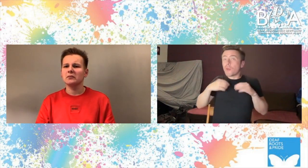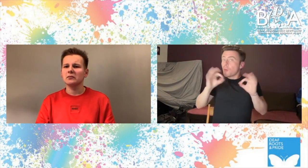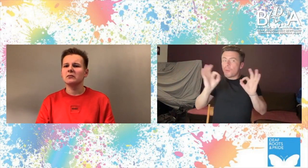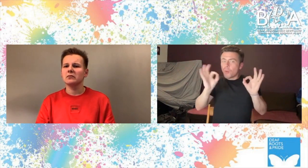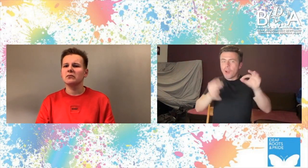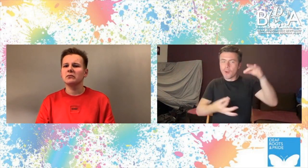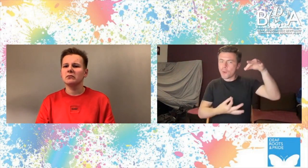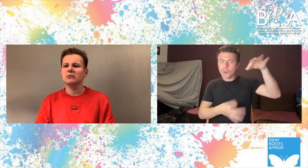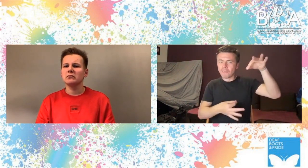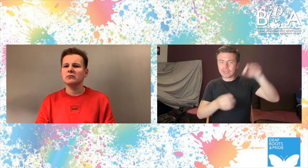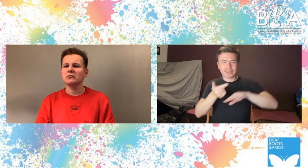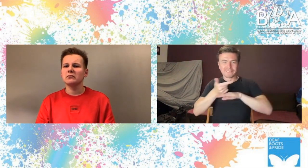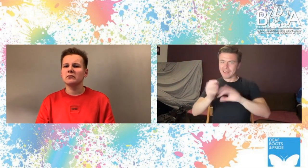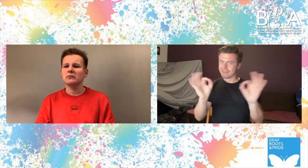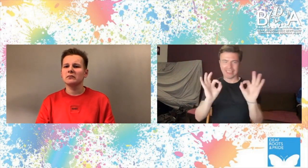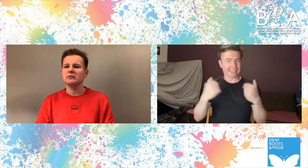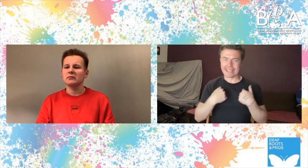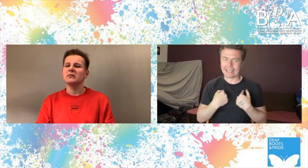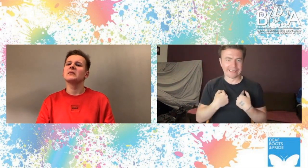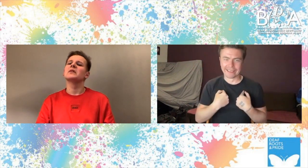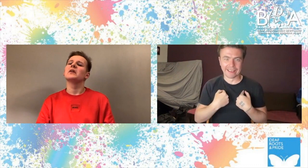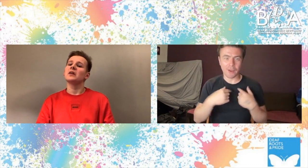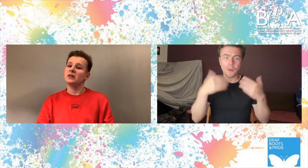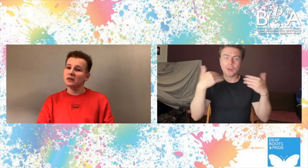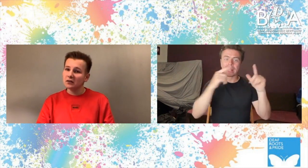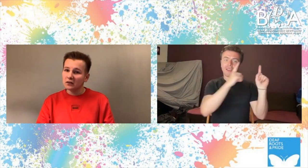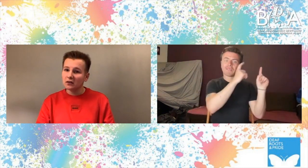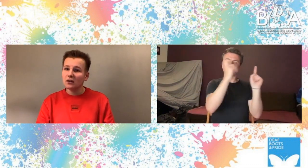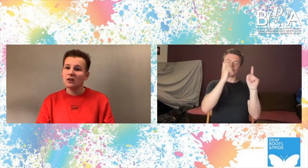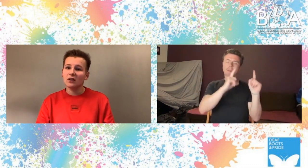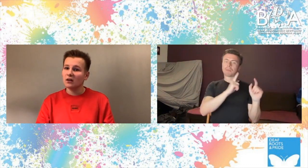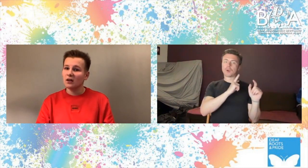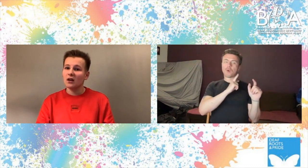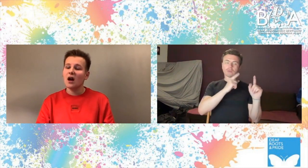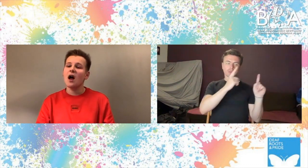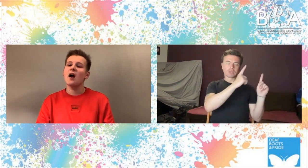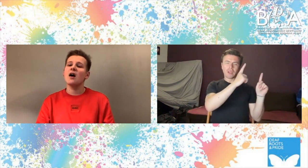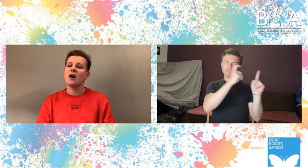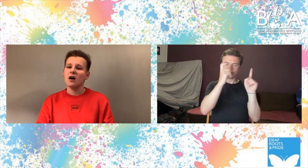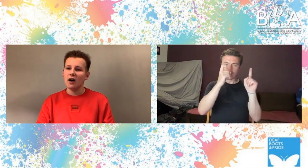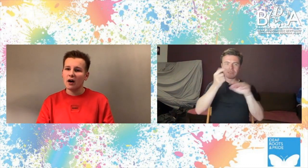actually have a qualification in filmmaking but because my photography qualification